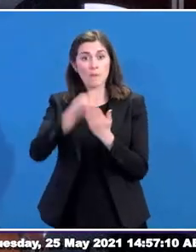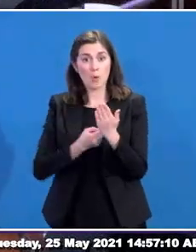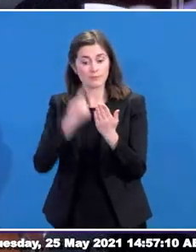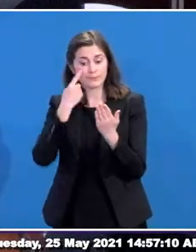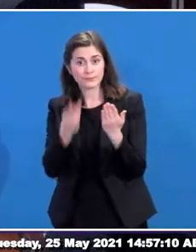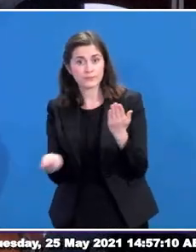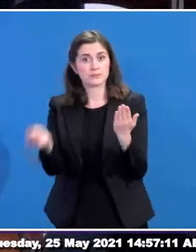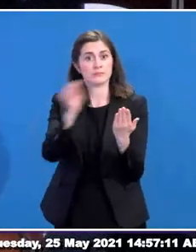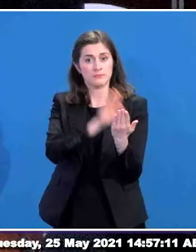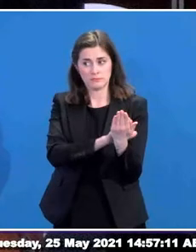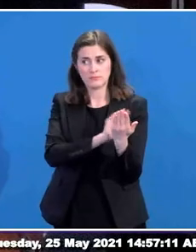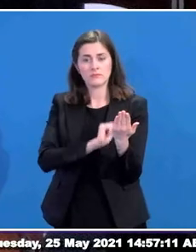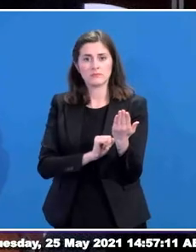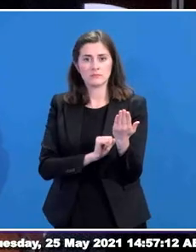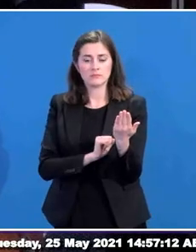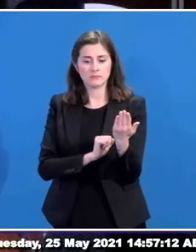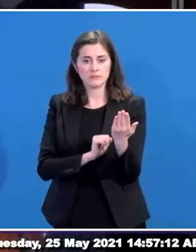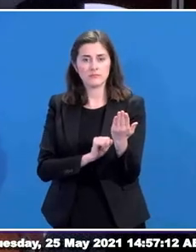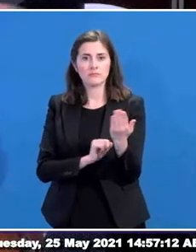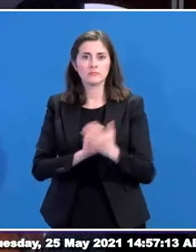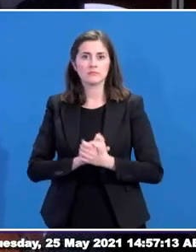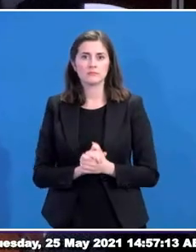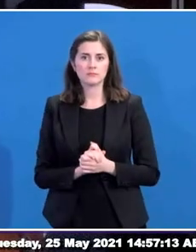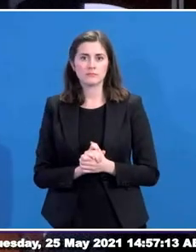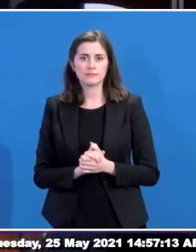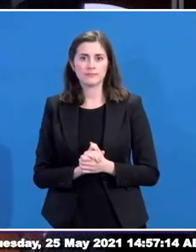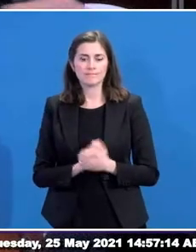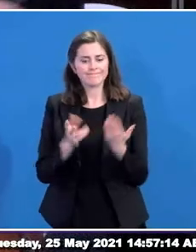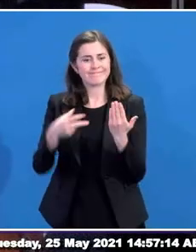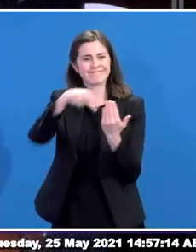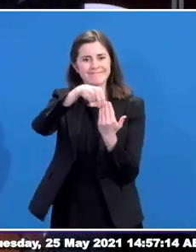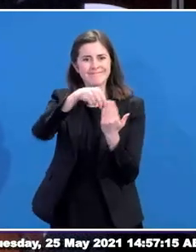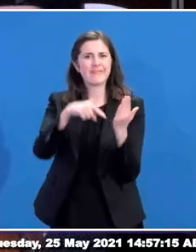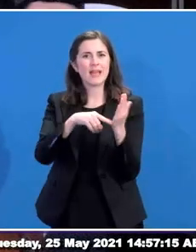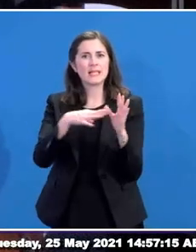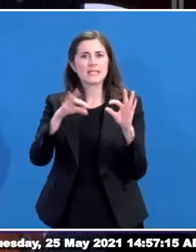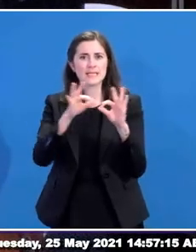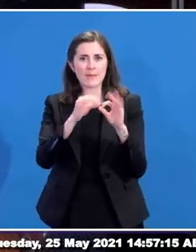you will find behind tab 135.